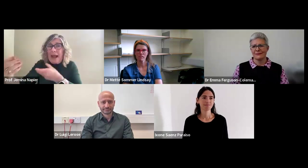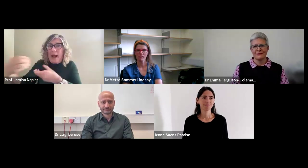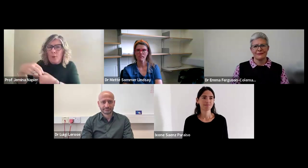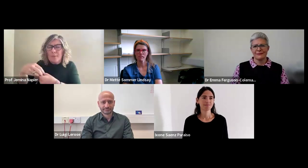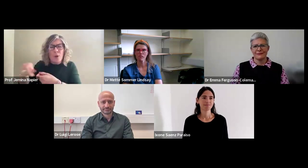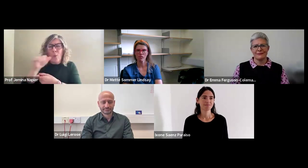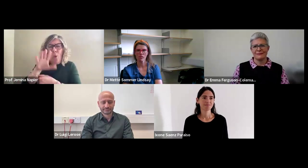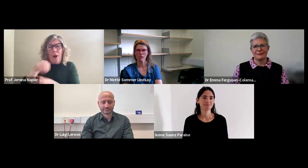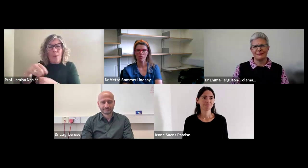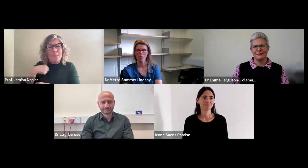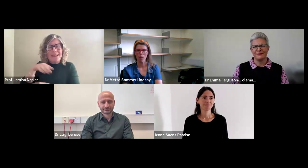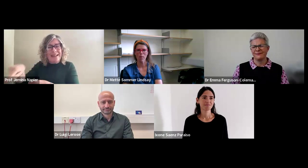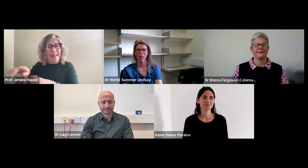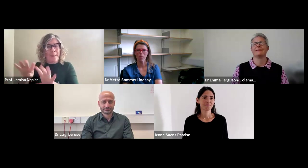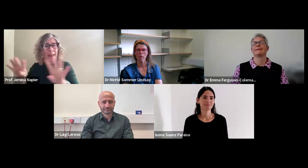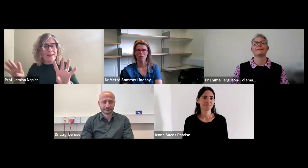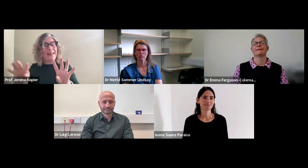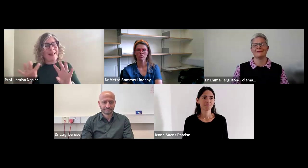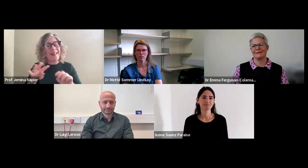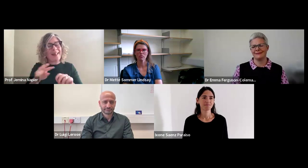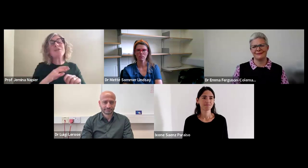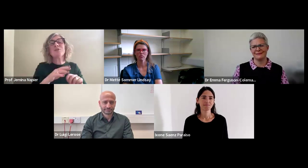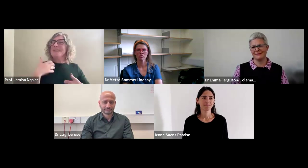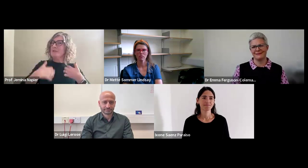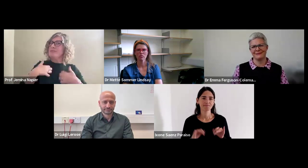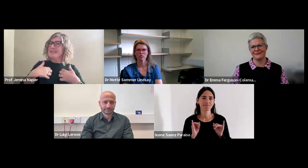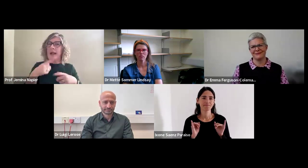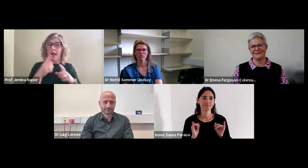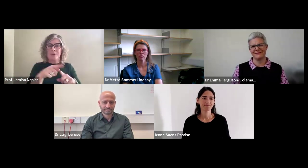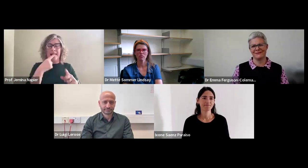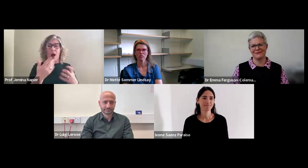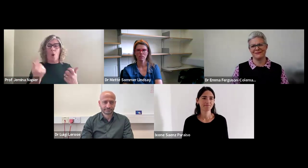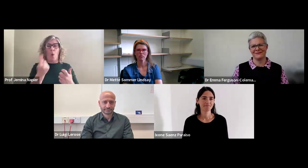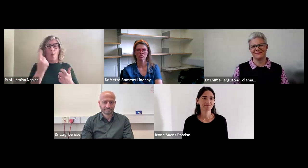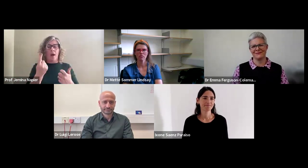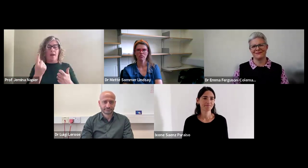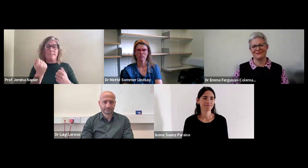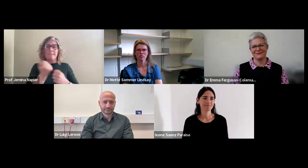the adjustment to allow a deaf academic onto the panel. So, very ironic and very disappointing and